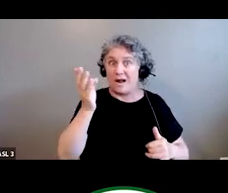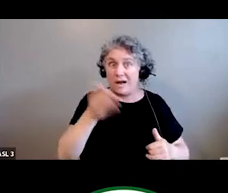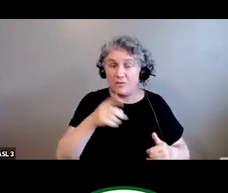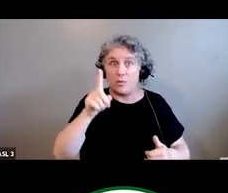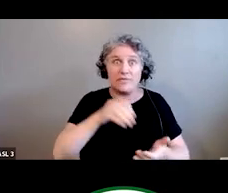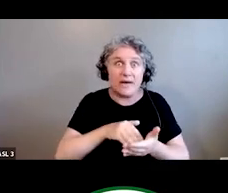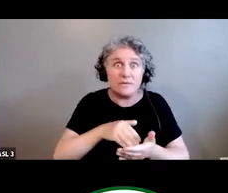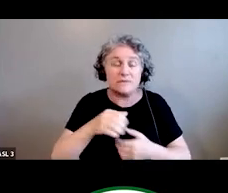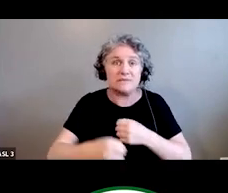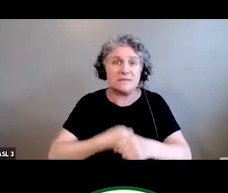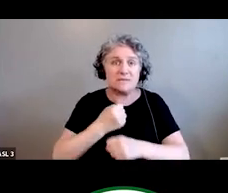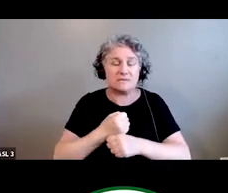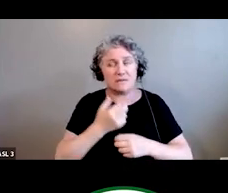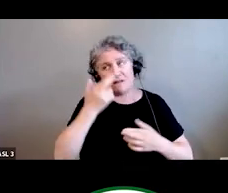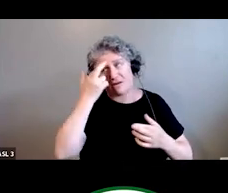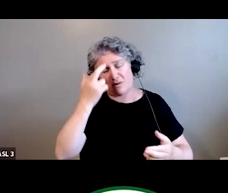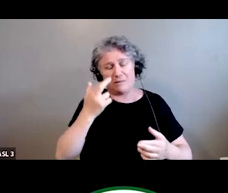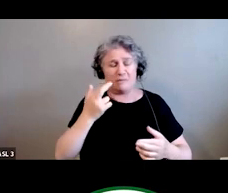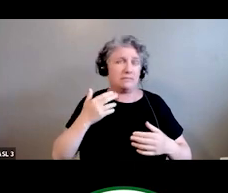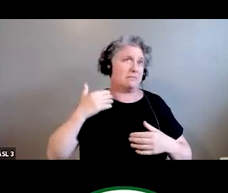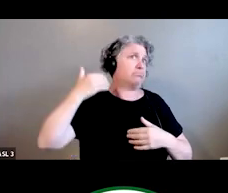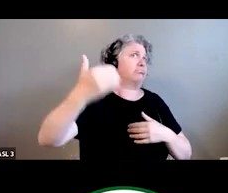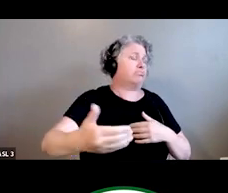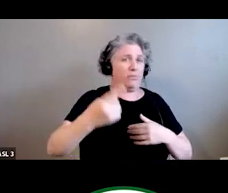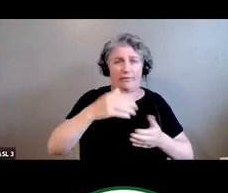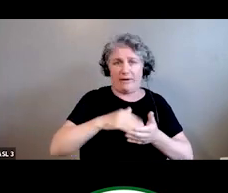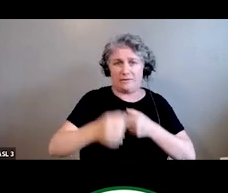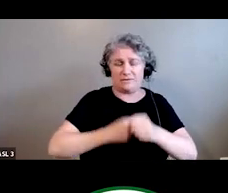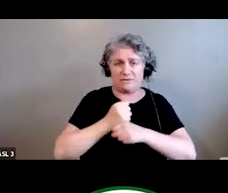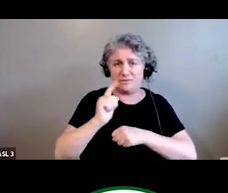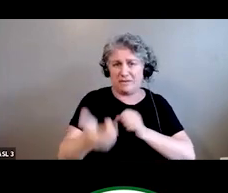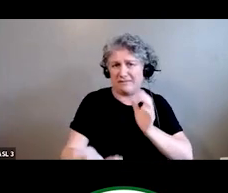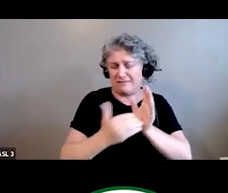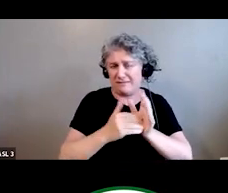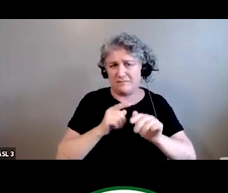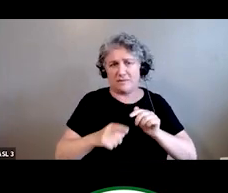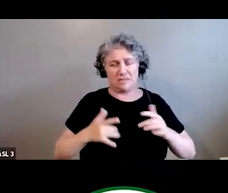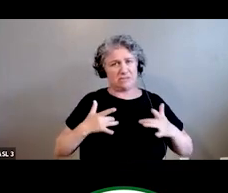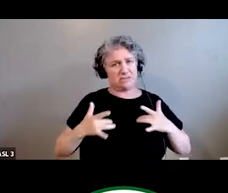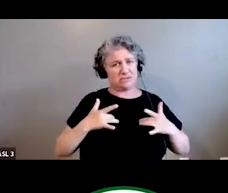we're seeing this far too often in so many places, but, yeah, I actually live in a zone